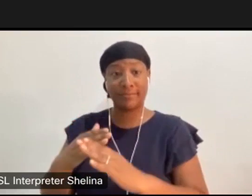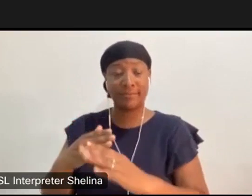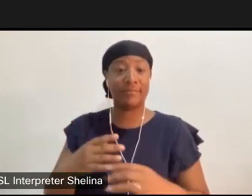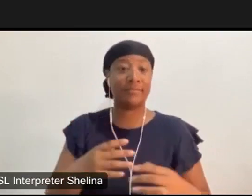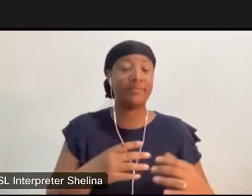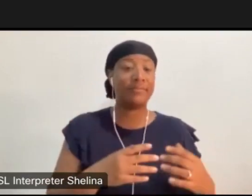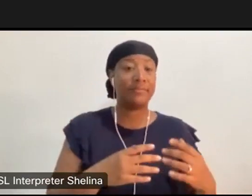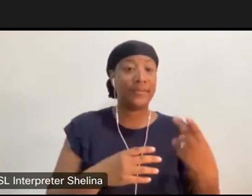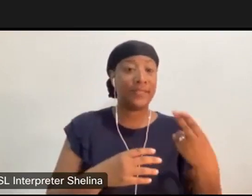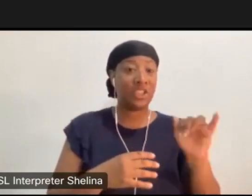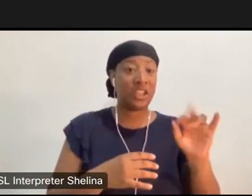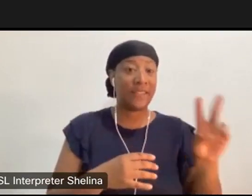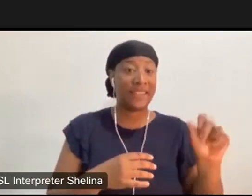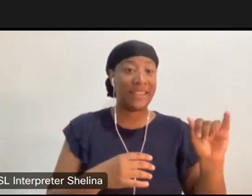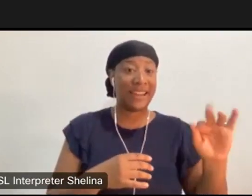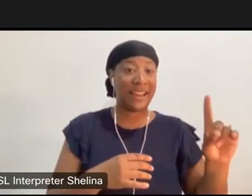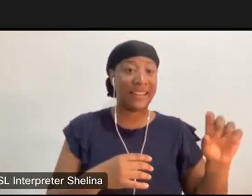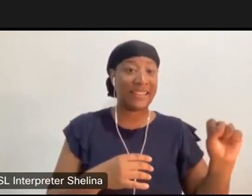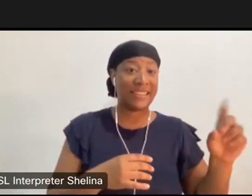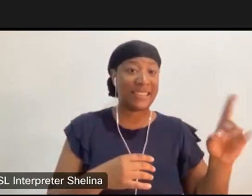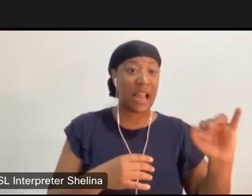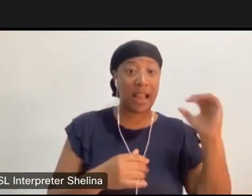HIV/AIDS and STIs, but with adults